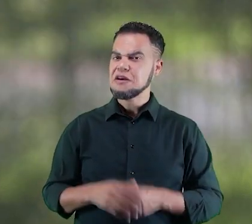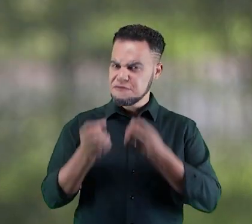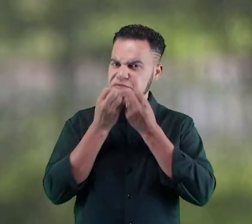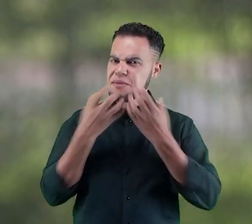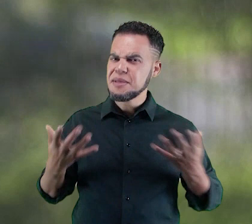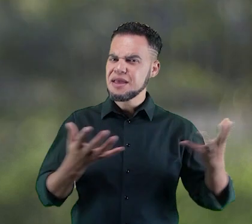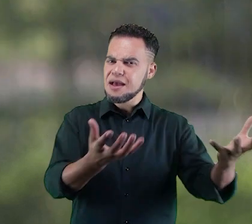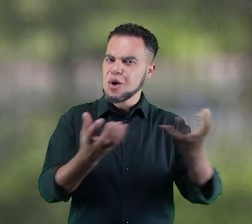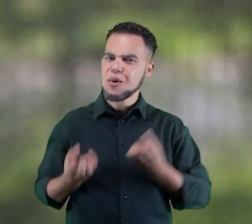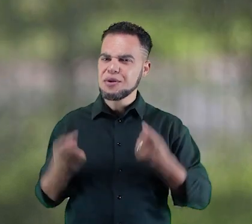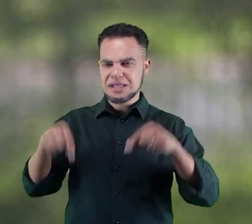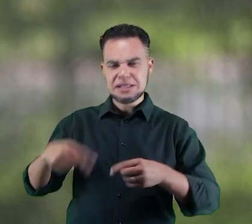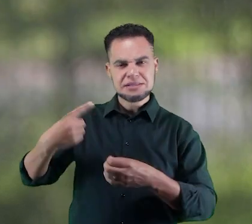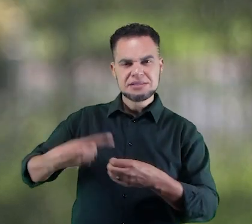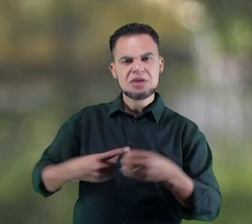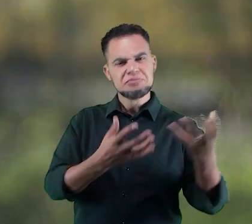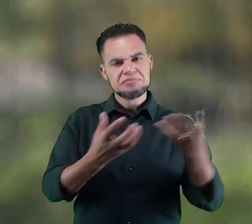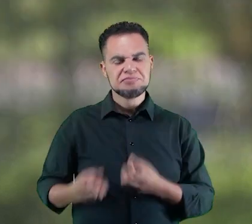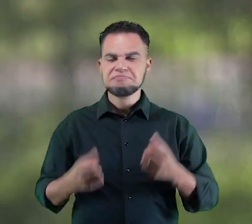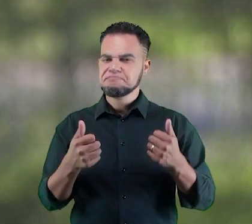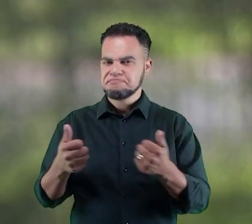we were welcome here, by the city,